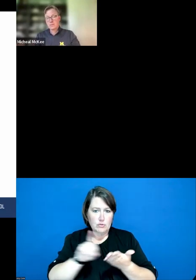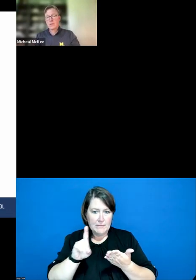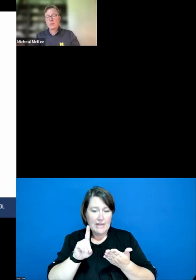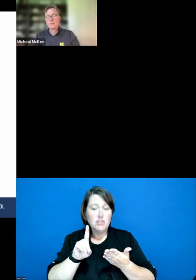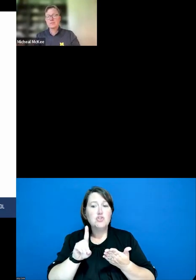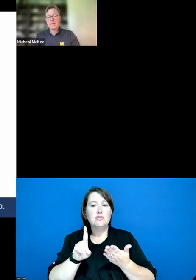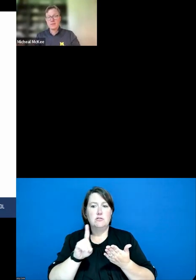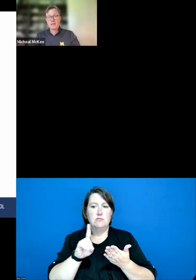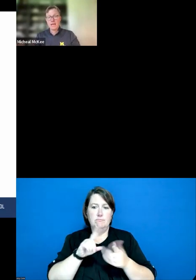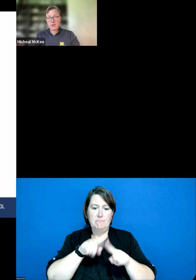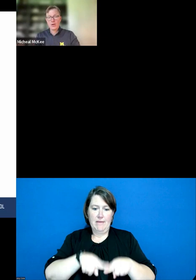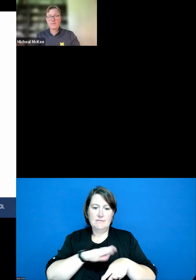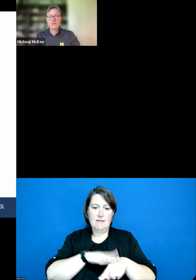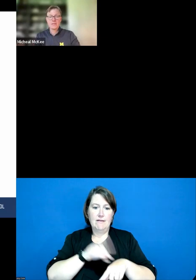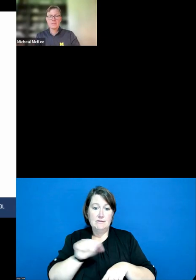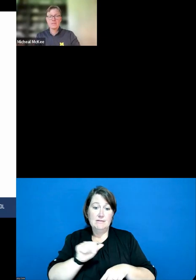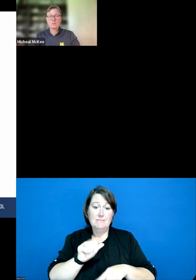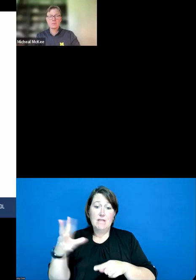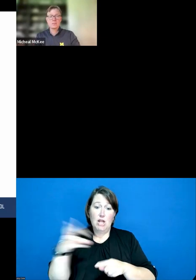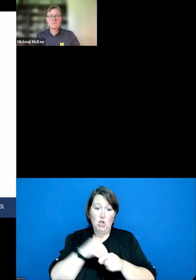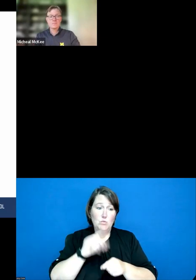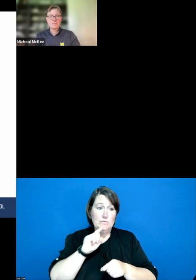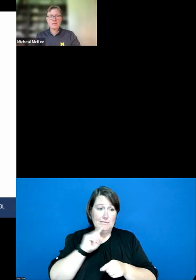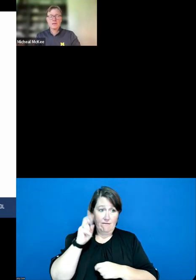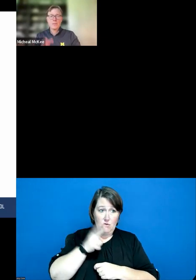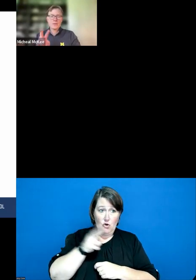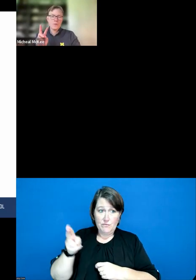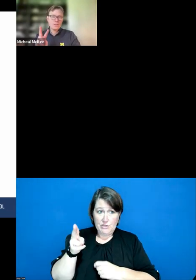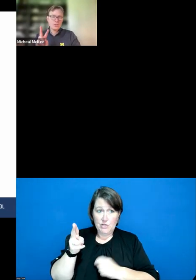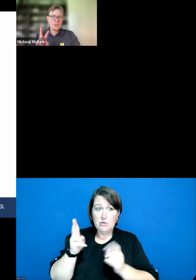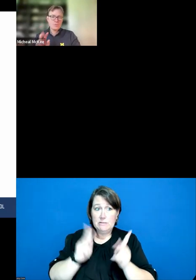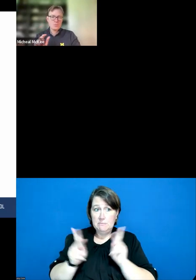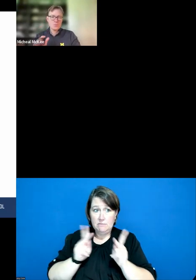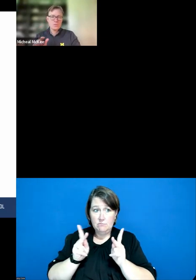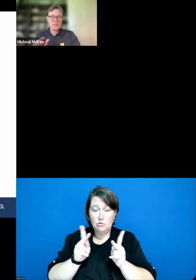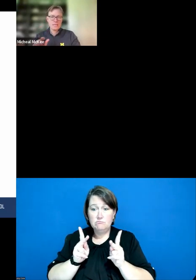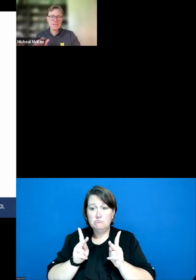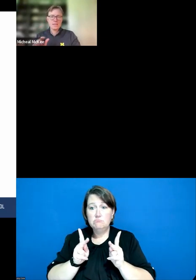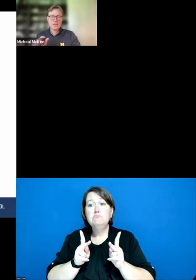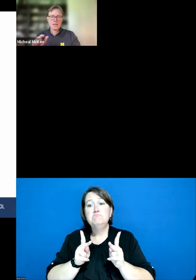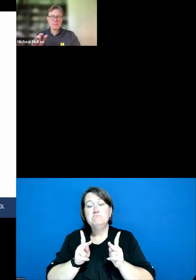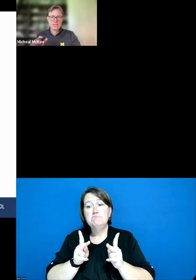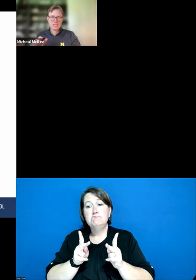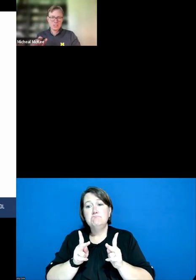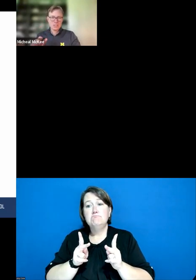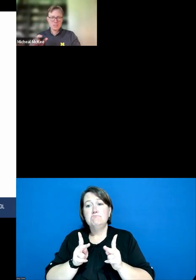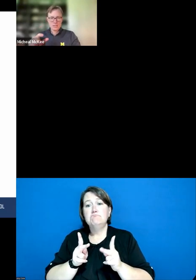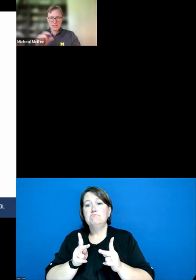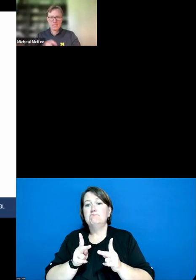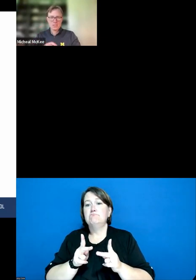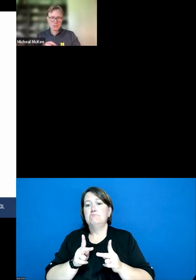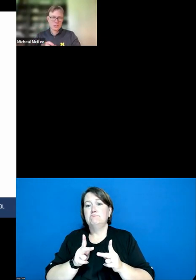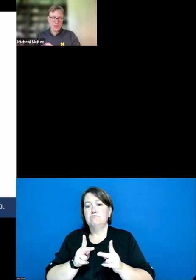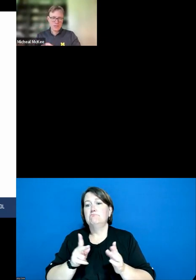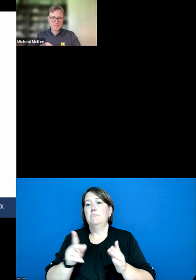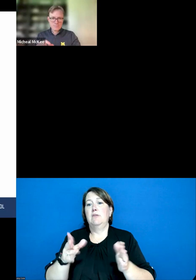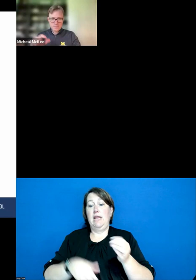also includes depth and heart of hearing individuals. But there are two some really key sections in addition to that.